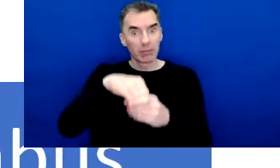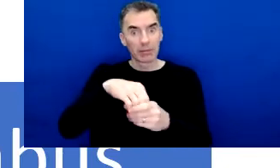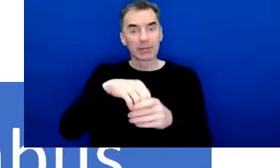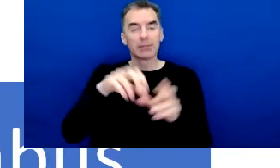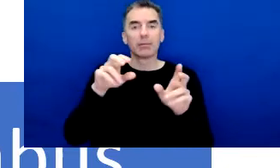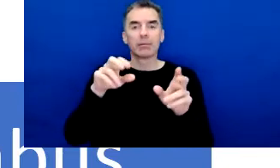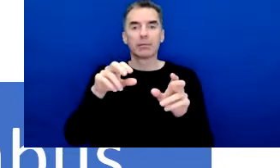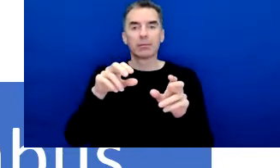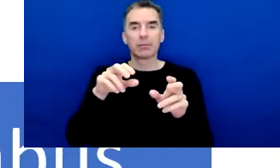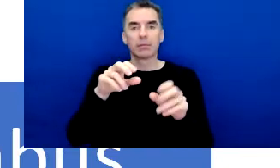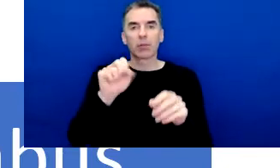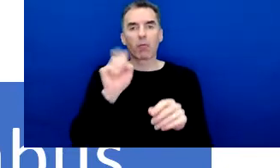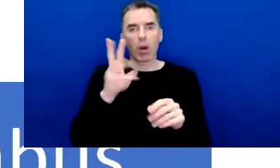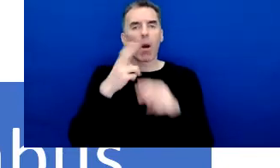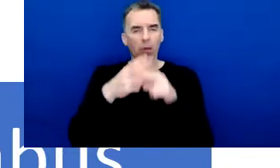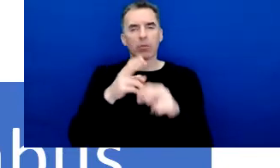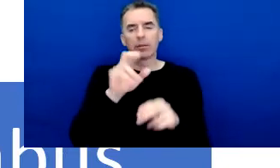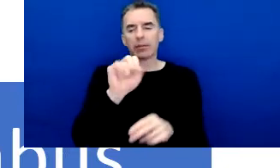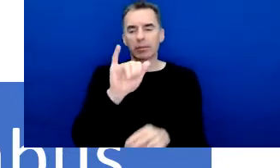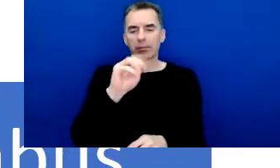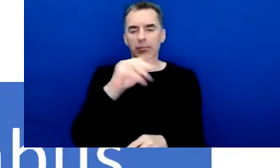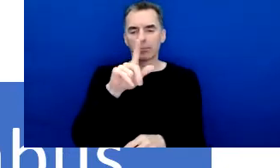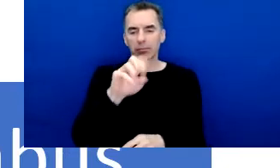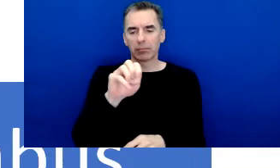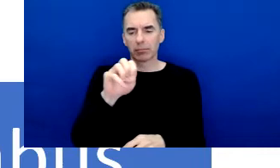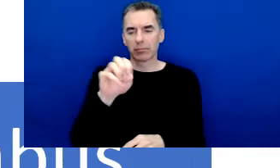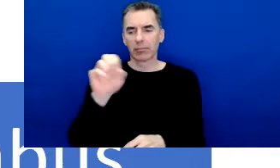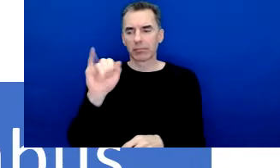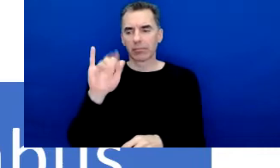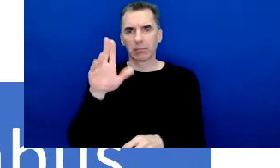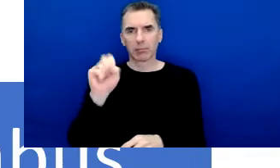and what it does is it provides some consistency for students